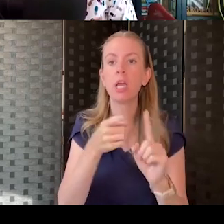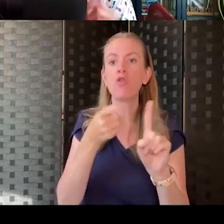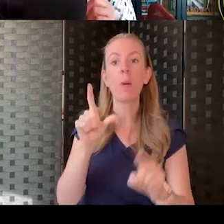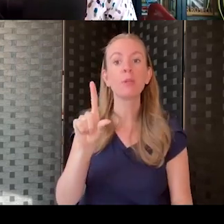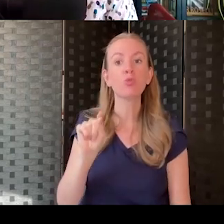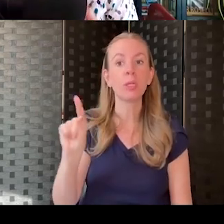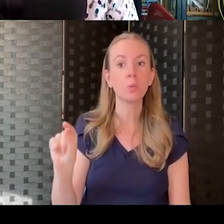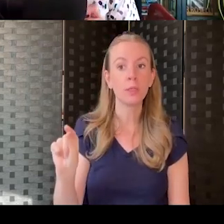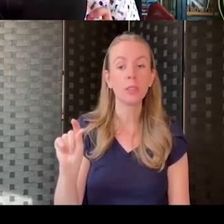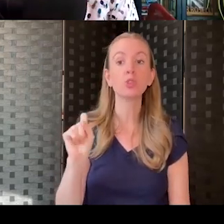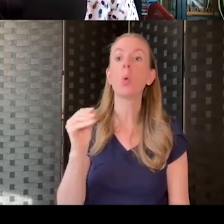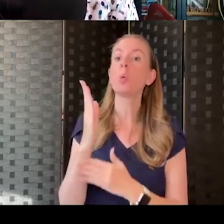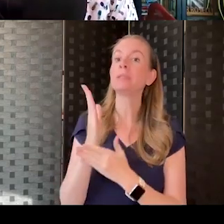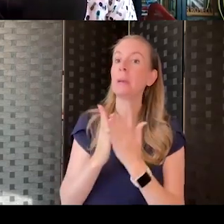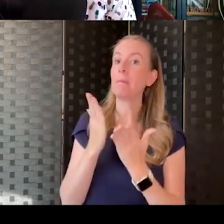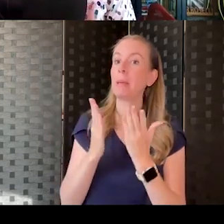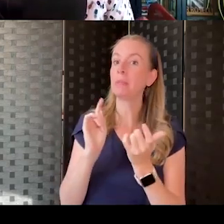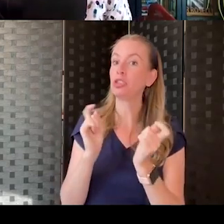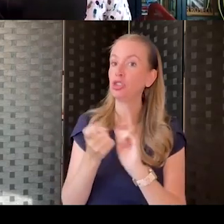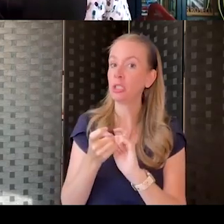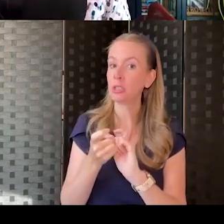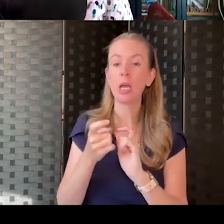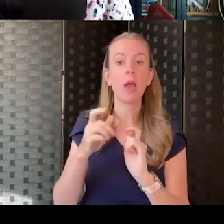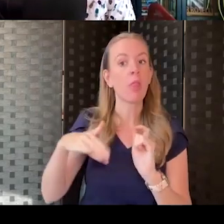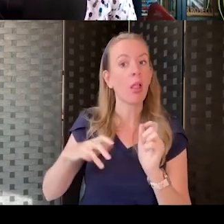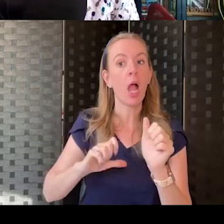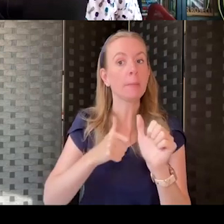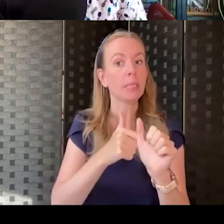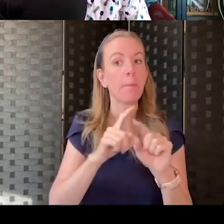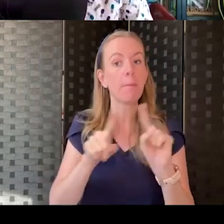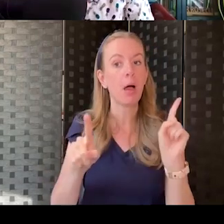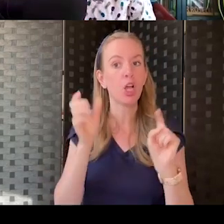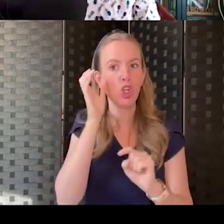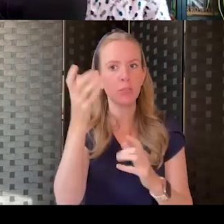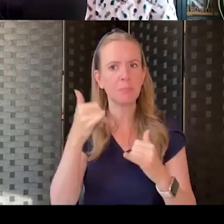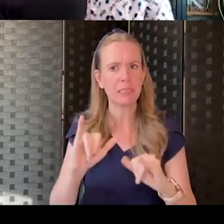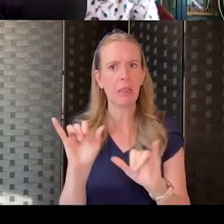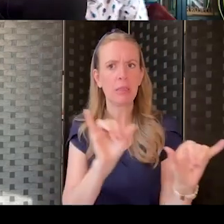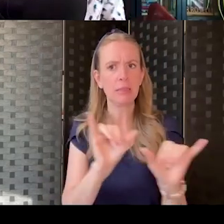so some of it may have changed. I have not updated it, but the concepts are still the same. Adapted